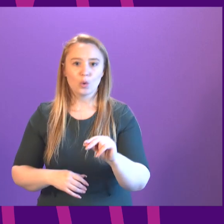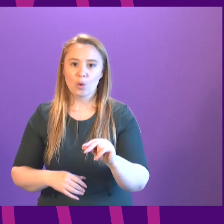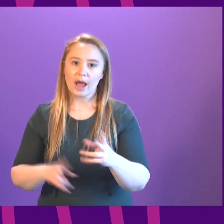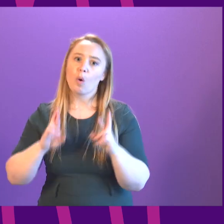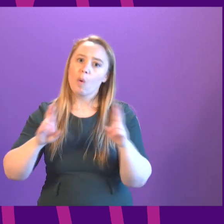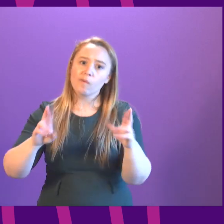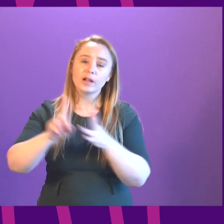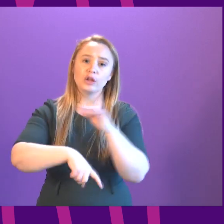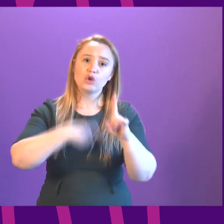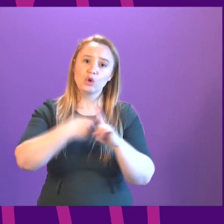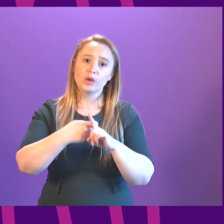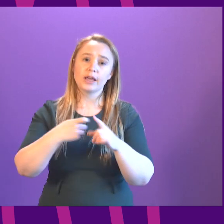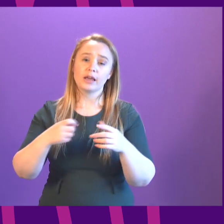do whatever it takes to avoid that.